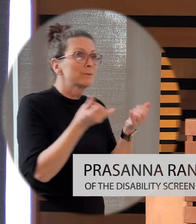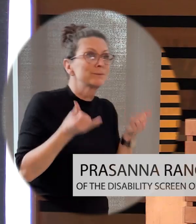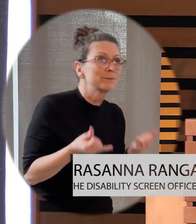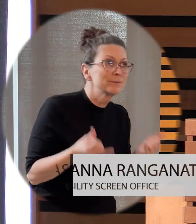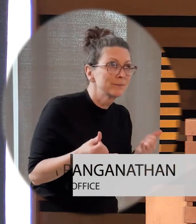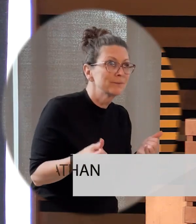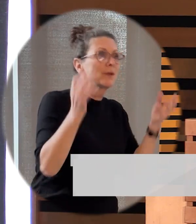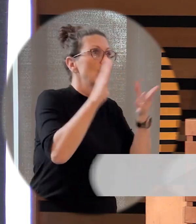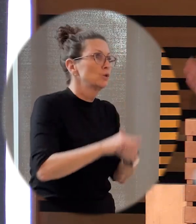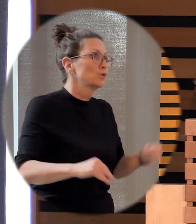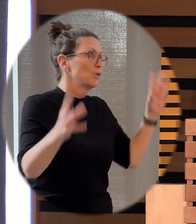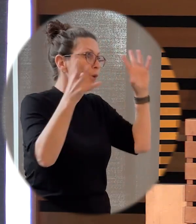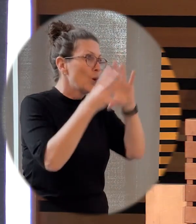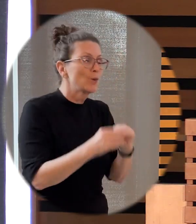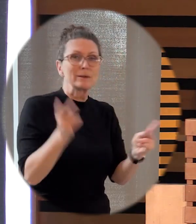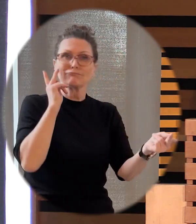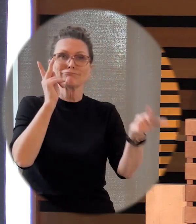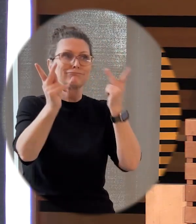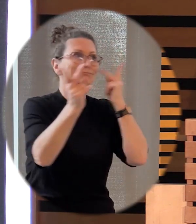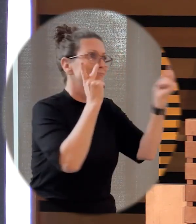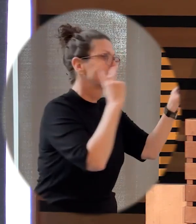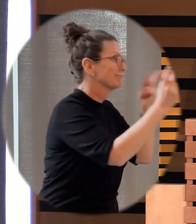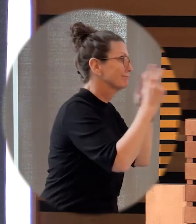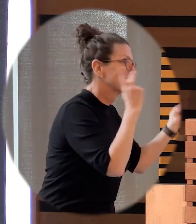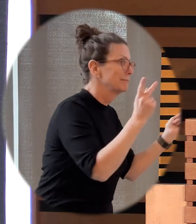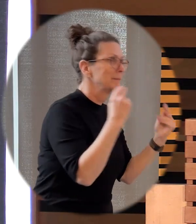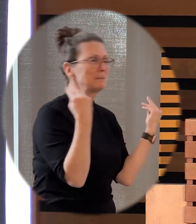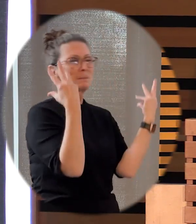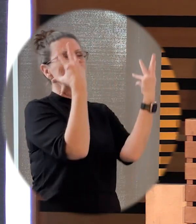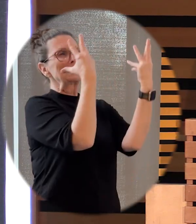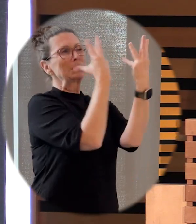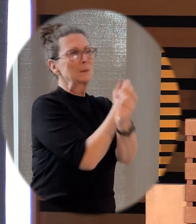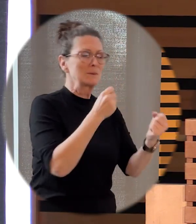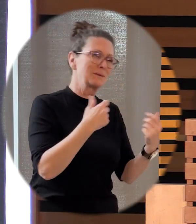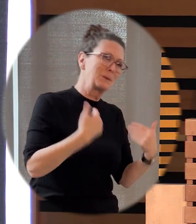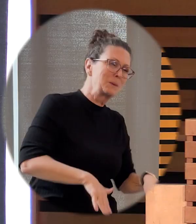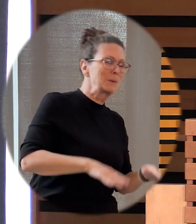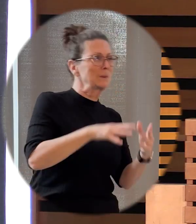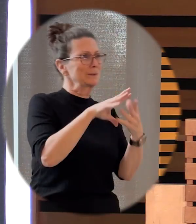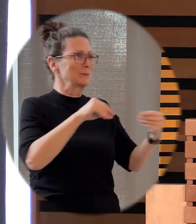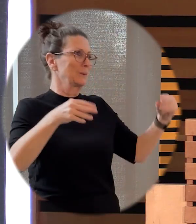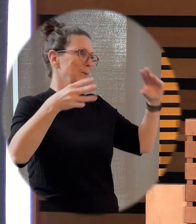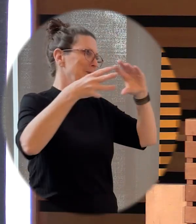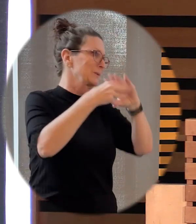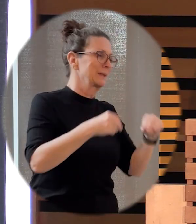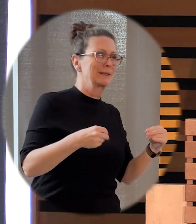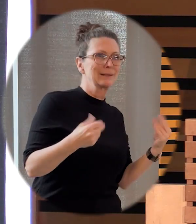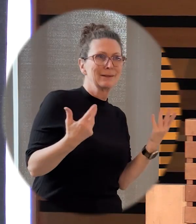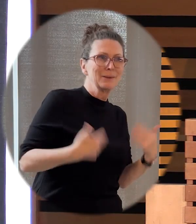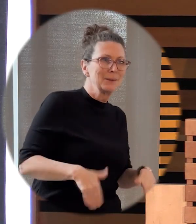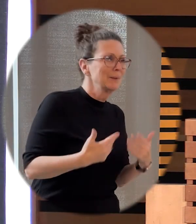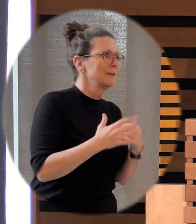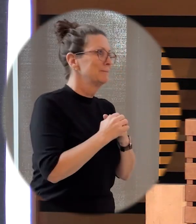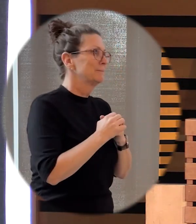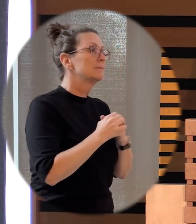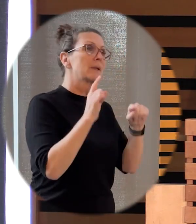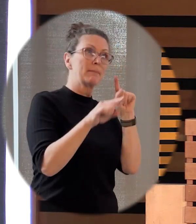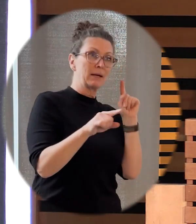stories are all around us. Rich multi-faceted stories. However, when it comes to disabled